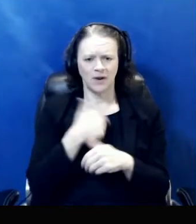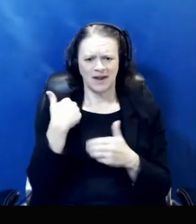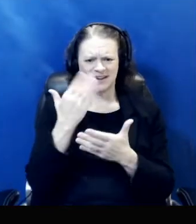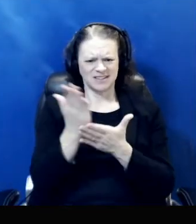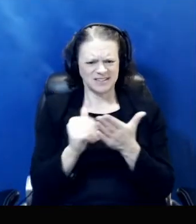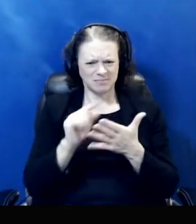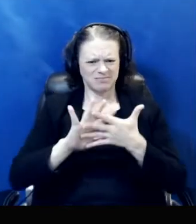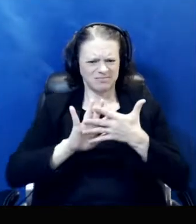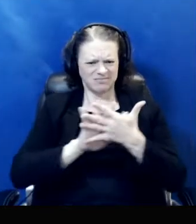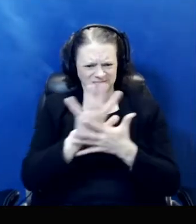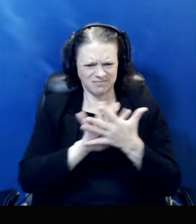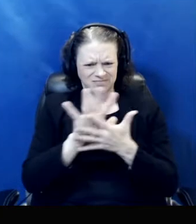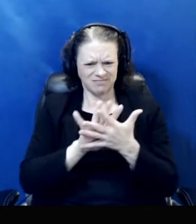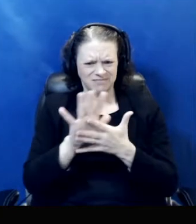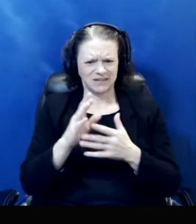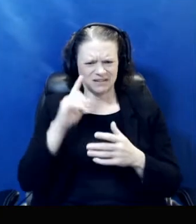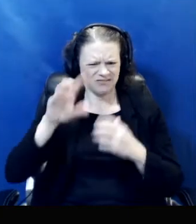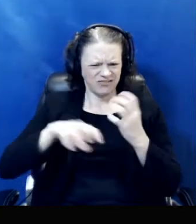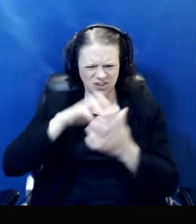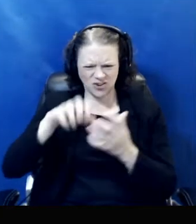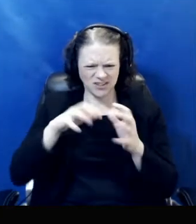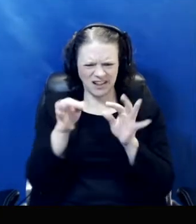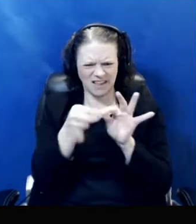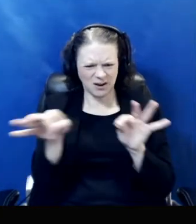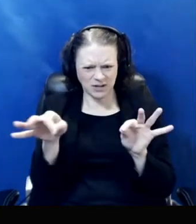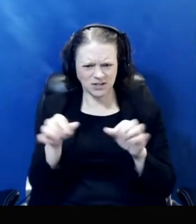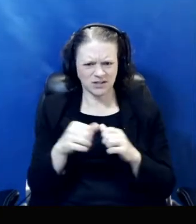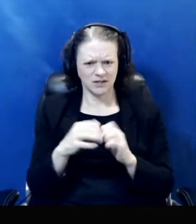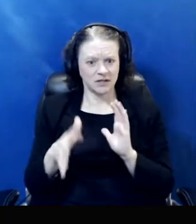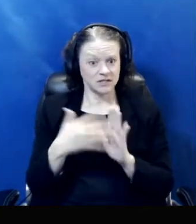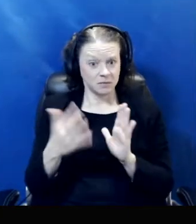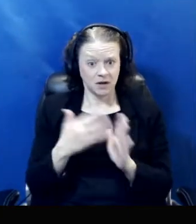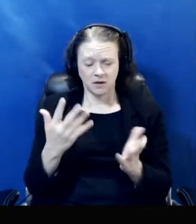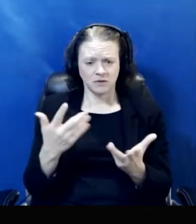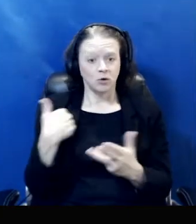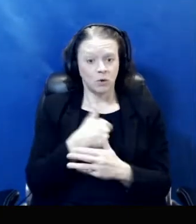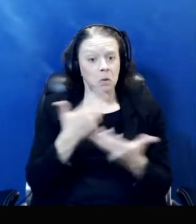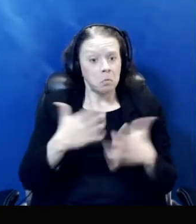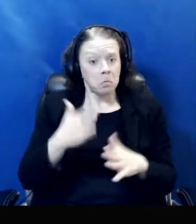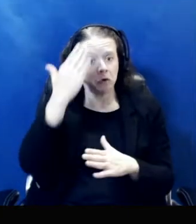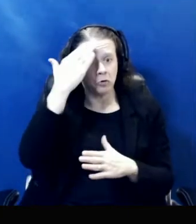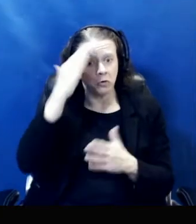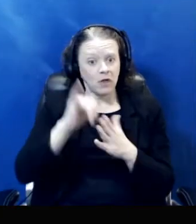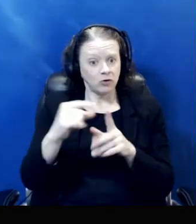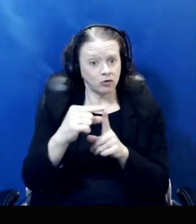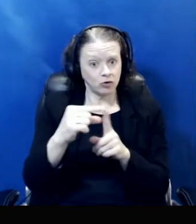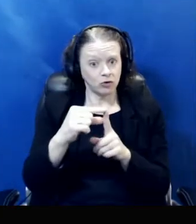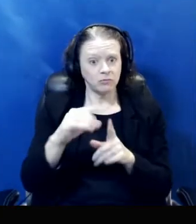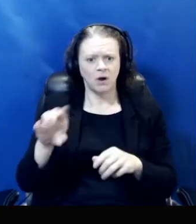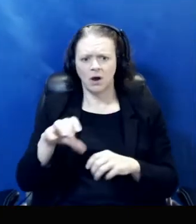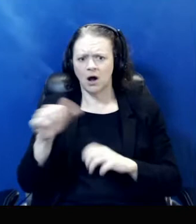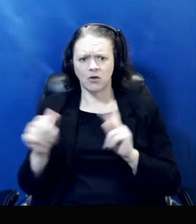Sometimes it was terms that we knew, or maybe assumed other people would know, but other people didn't understand.